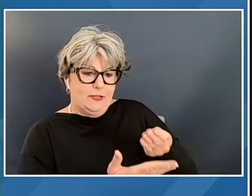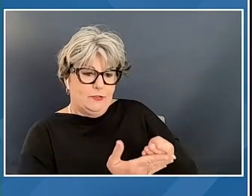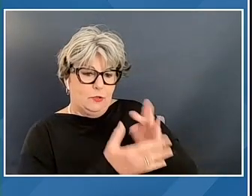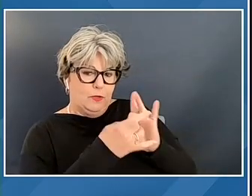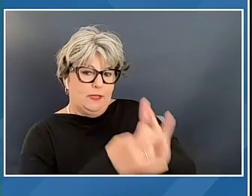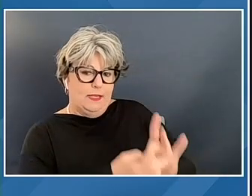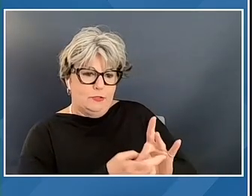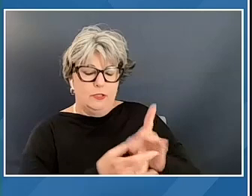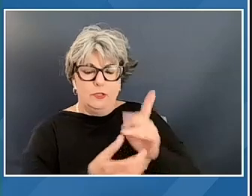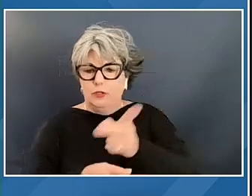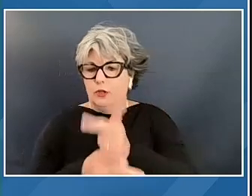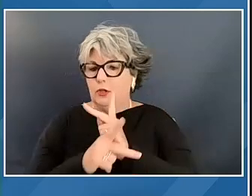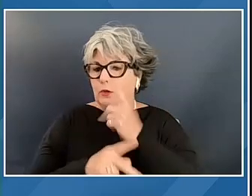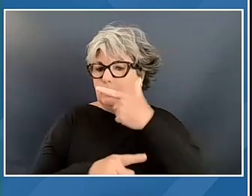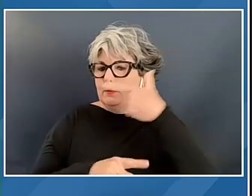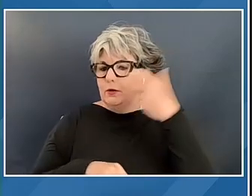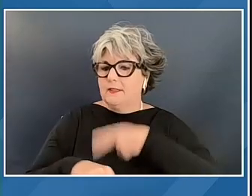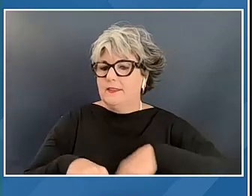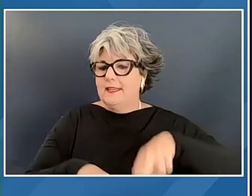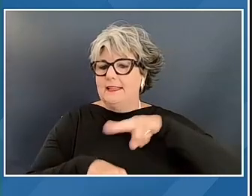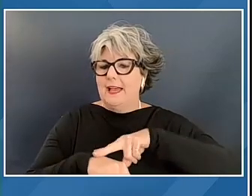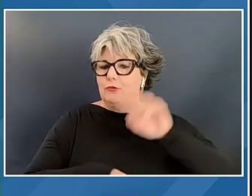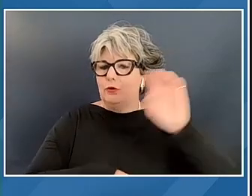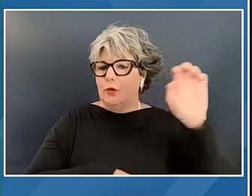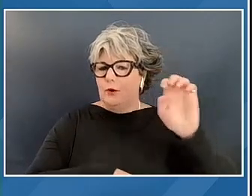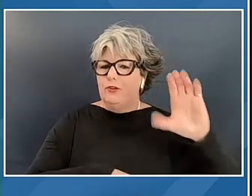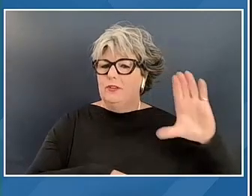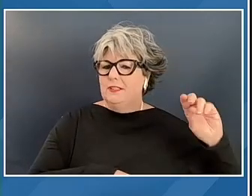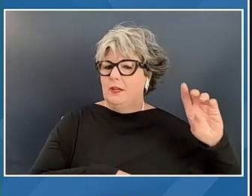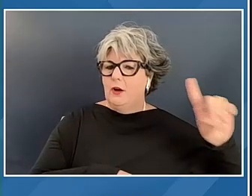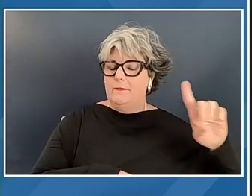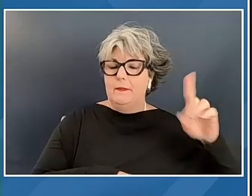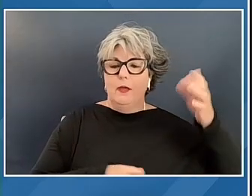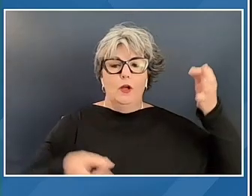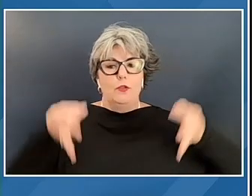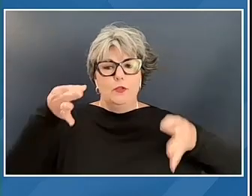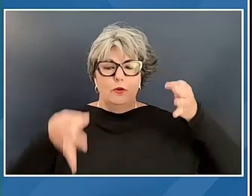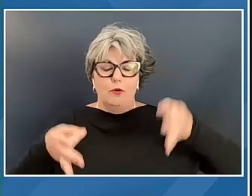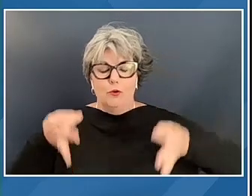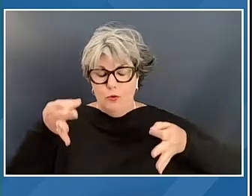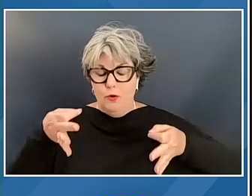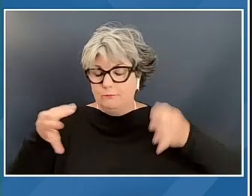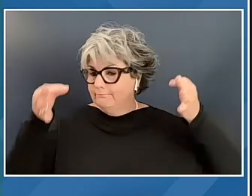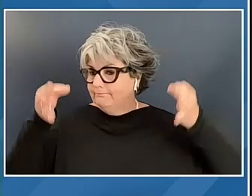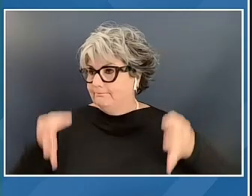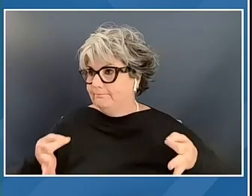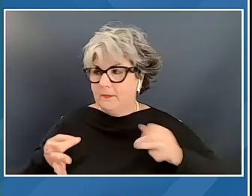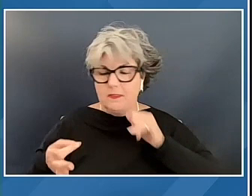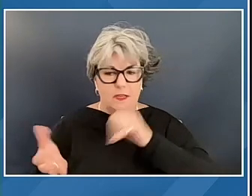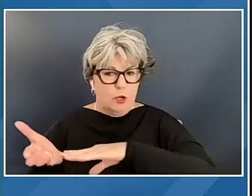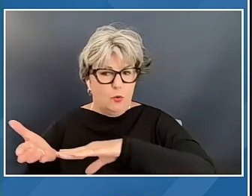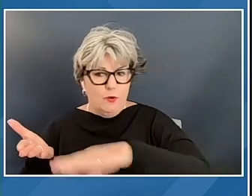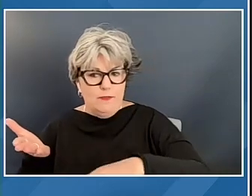a result of the national emergency. The court held that the debt relief policy was neither a waiver nor a modification of